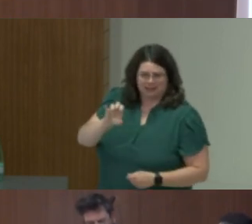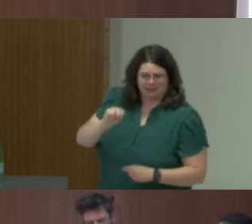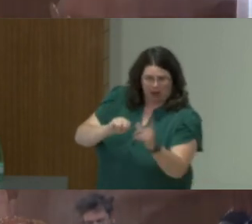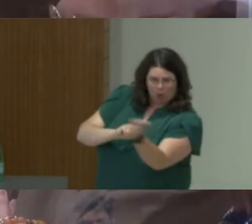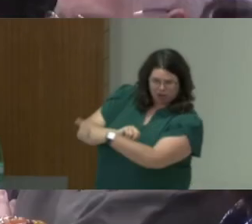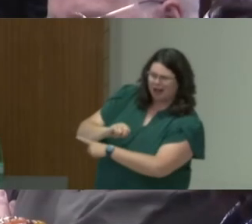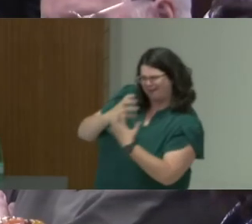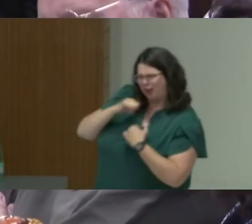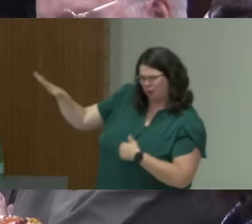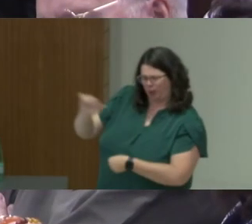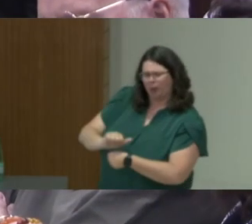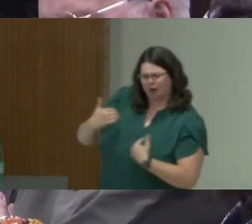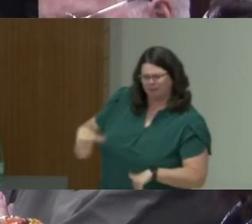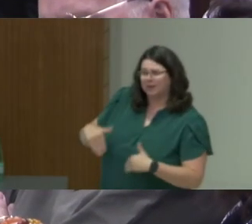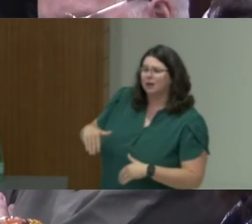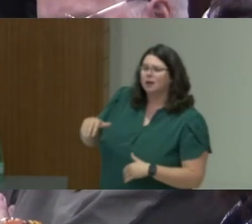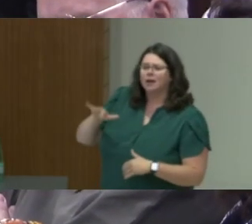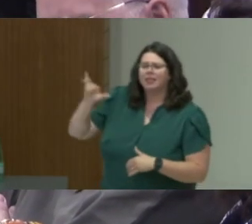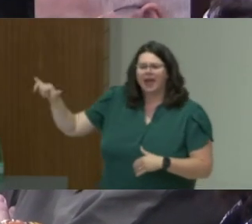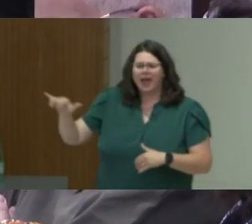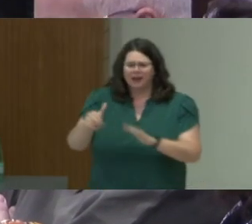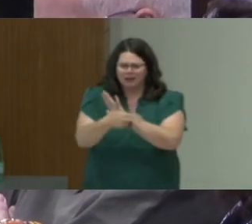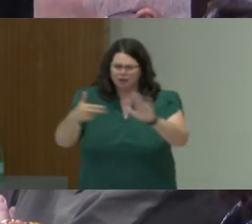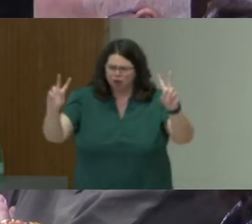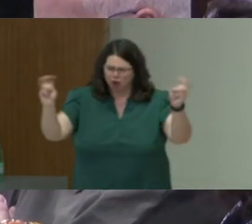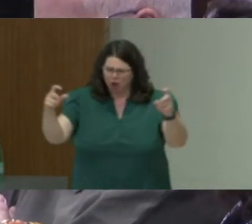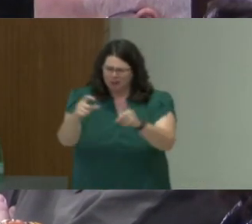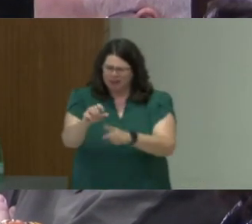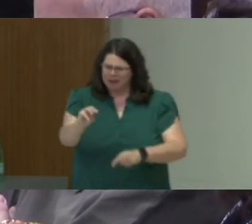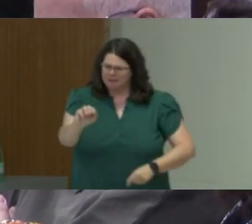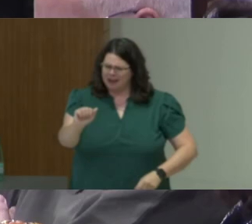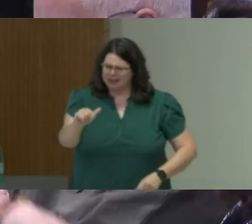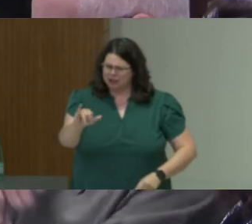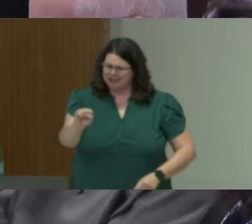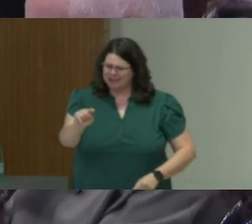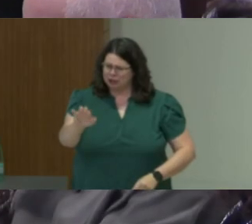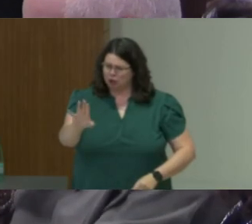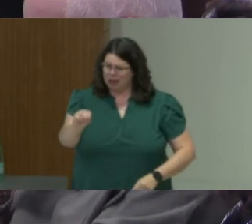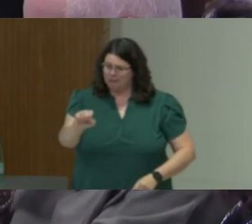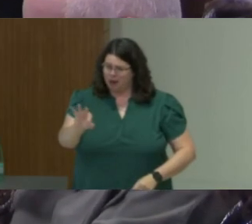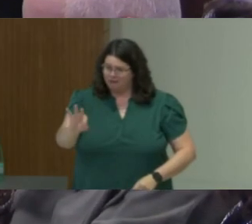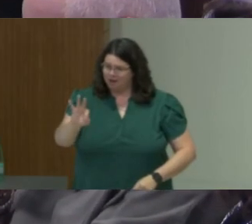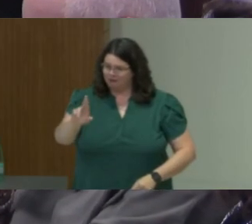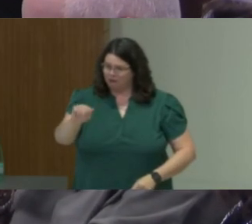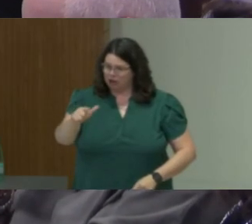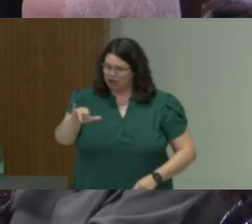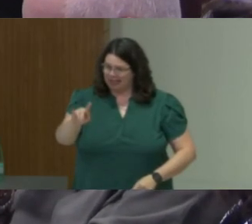The magisterium of fragility though, my concern about it is that it...